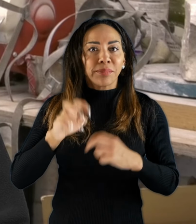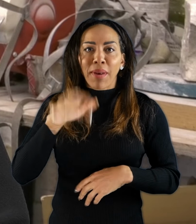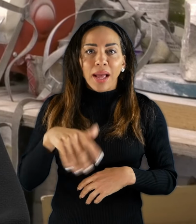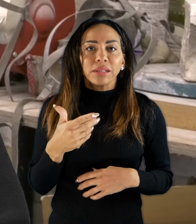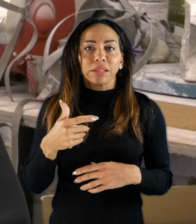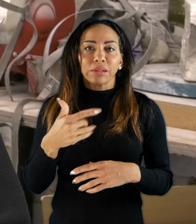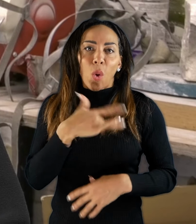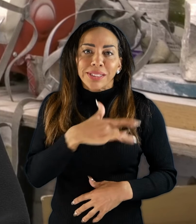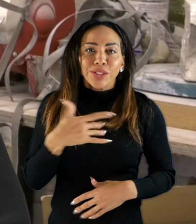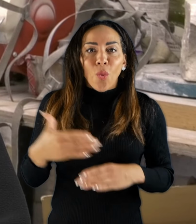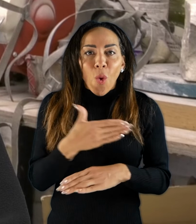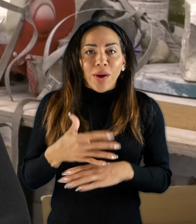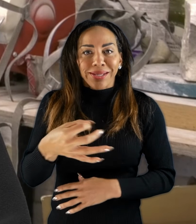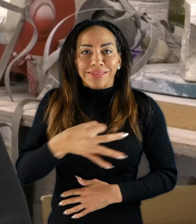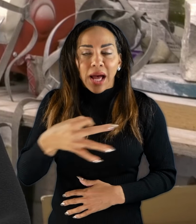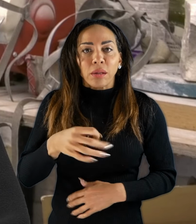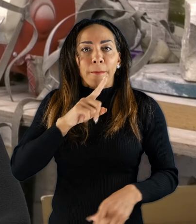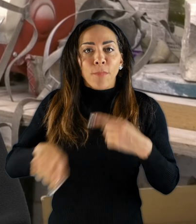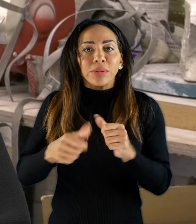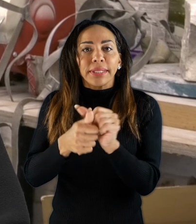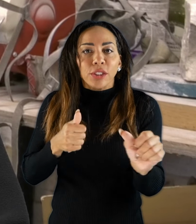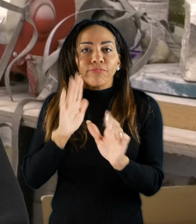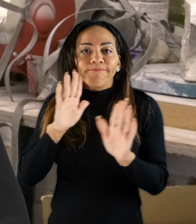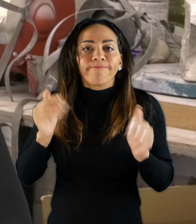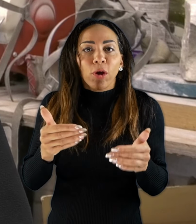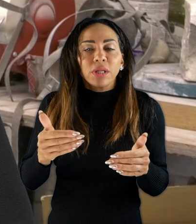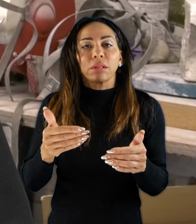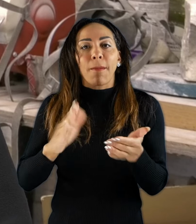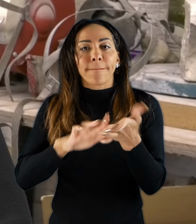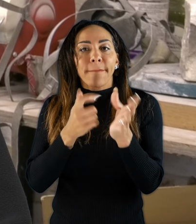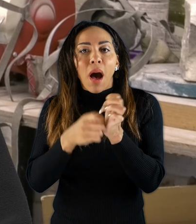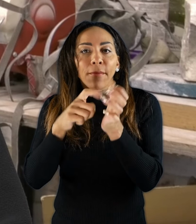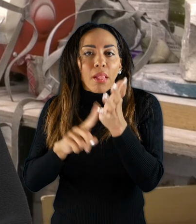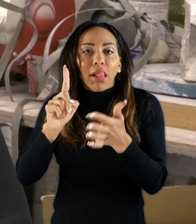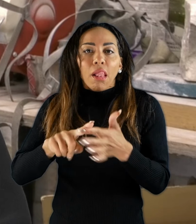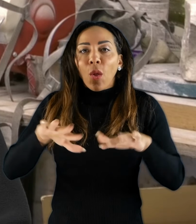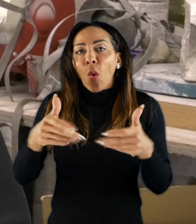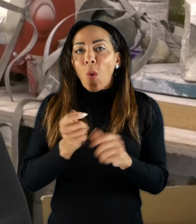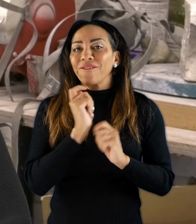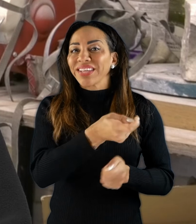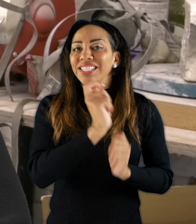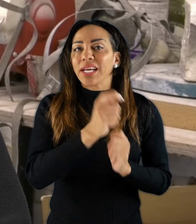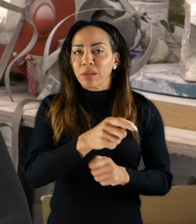Most of the industry is based around marble or fishing. And because it's quite near to the beach,